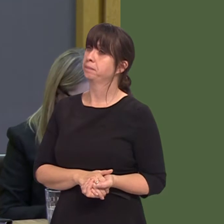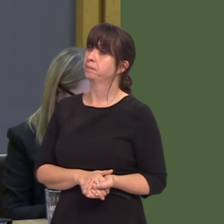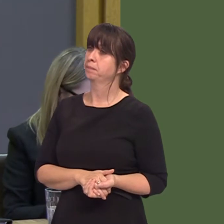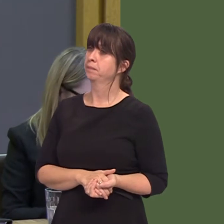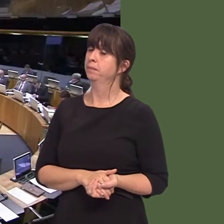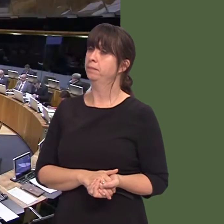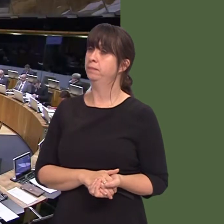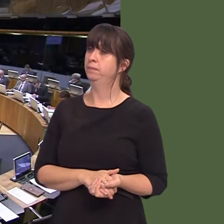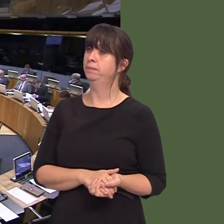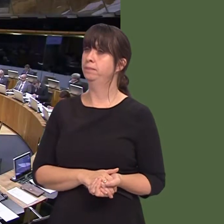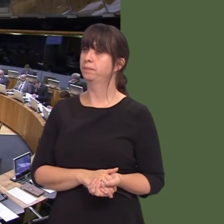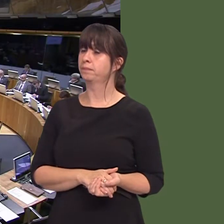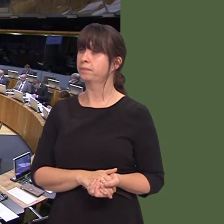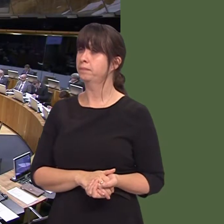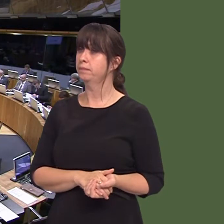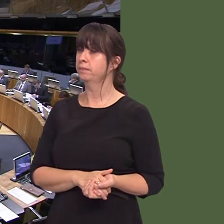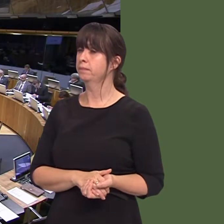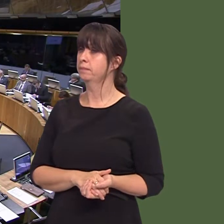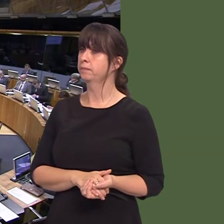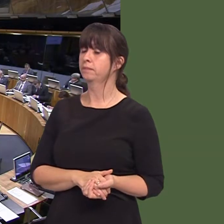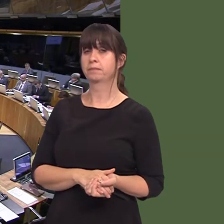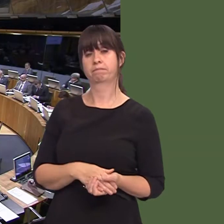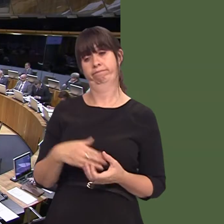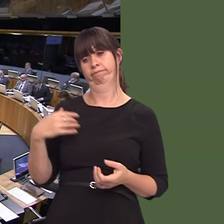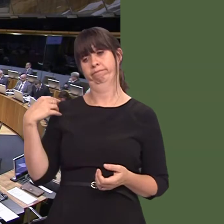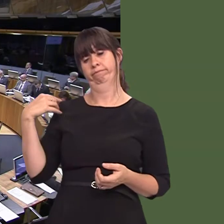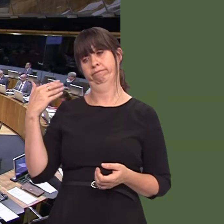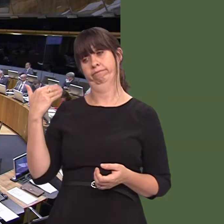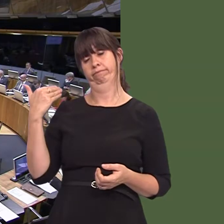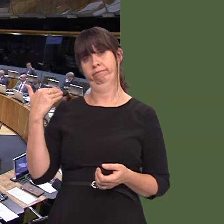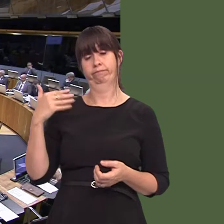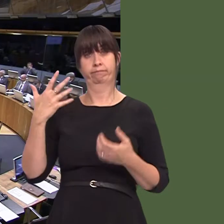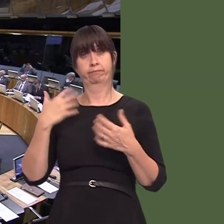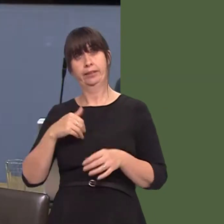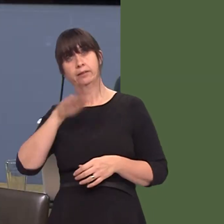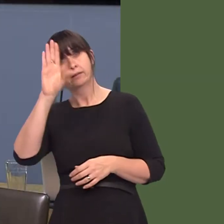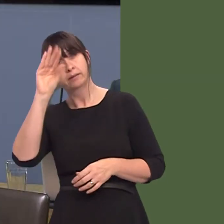Paul Davies: First Minister, earlier this year I raised the work of Hafan Las, a local